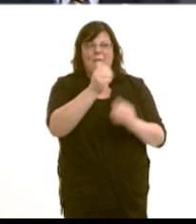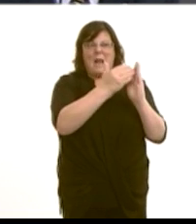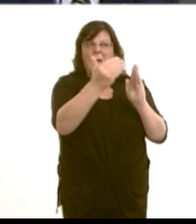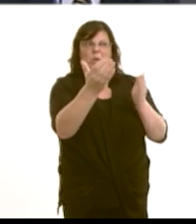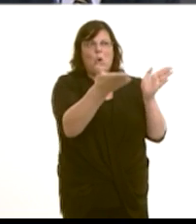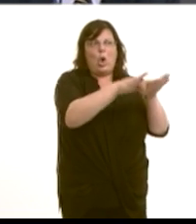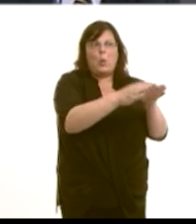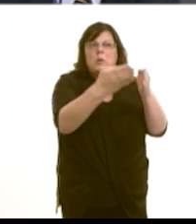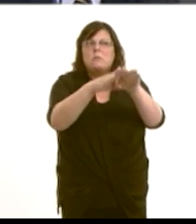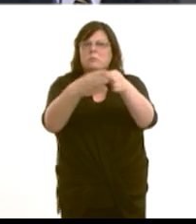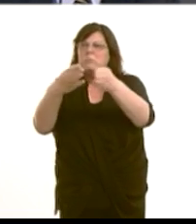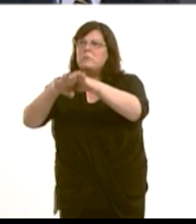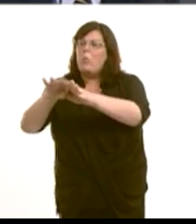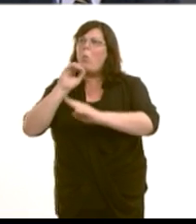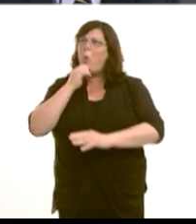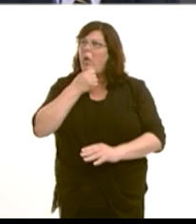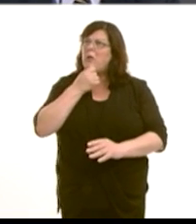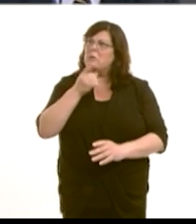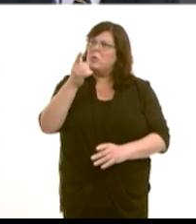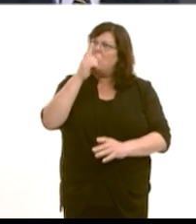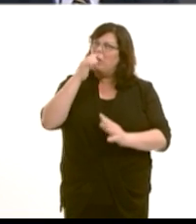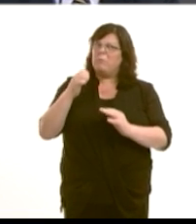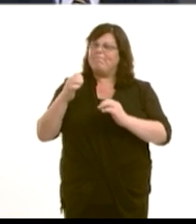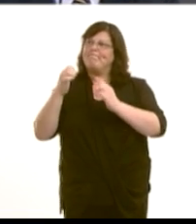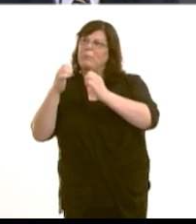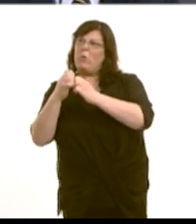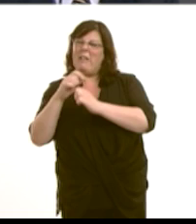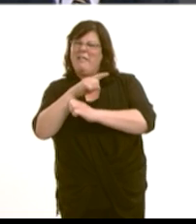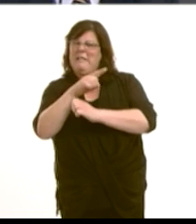Will the First Minister join me in regretting this sense of priorities, because libraries